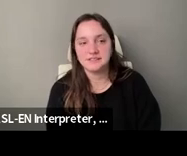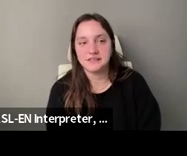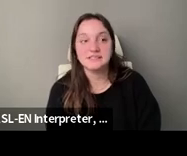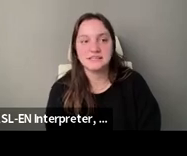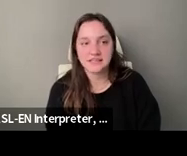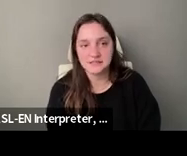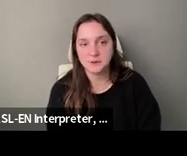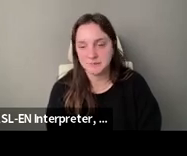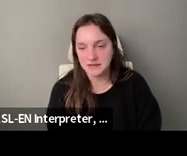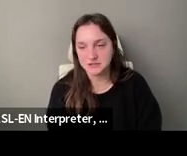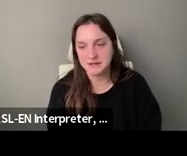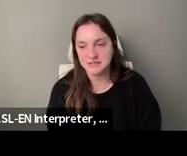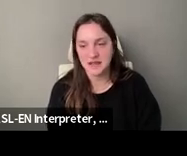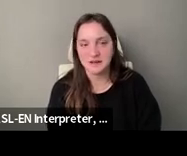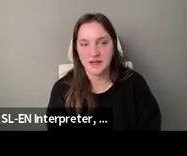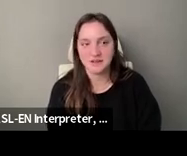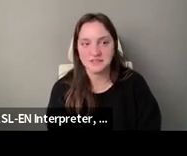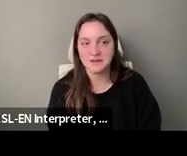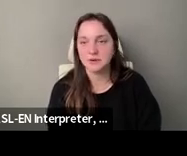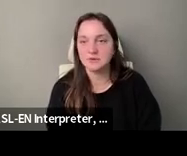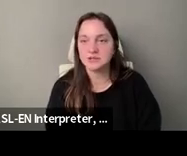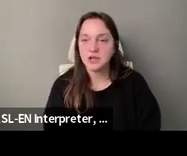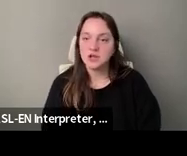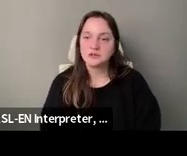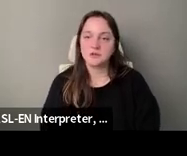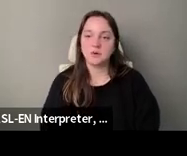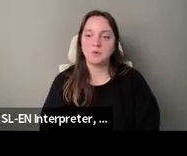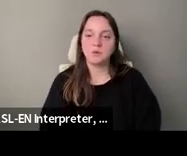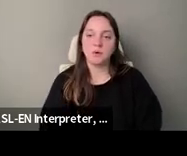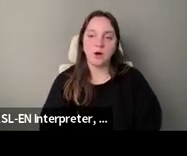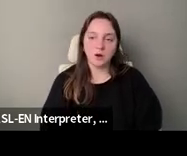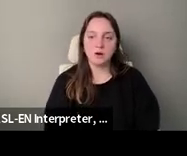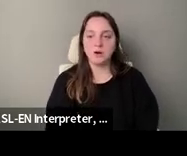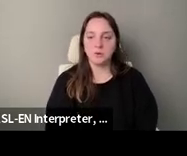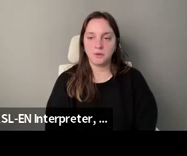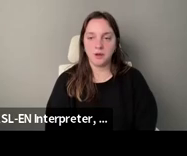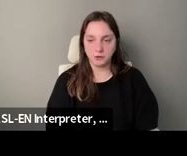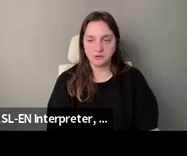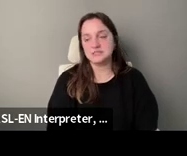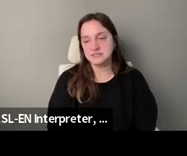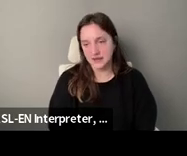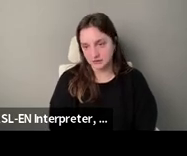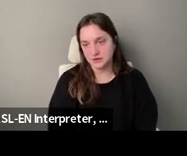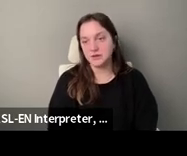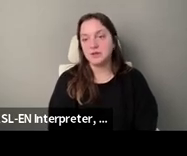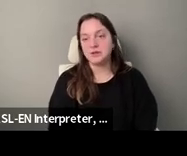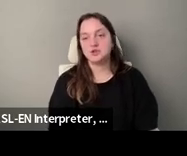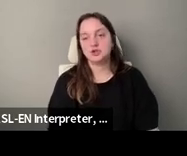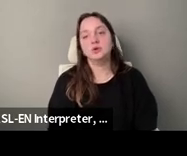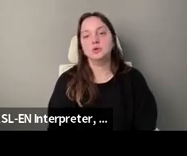casework management and advocacy approach. So our approach is tailored to deaf individuals who experience language